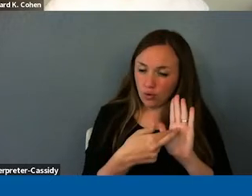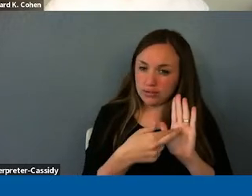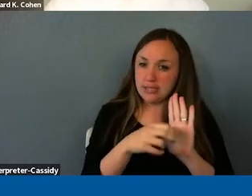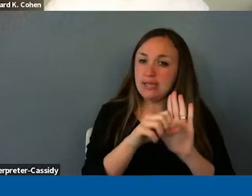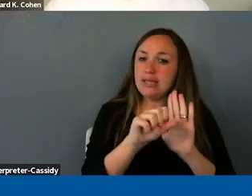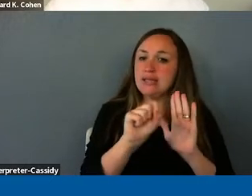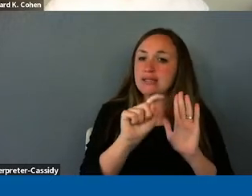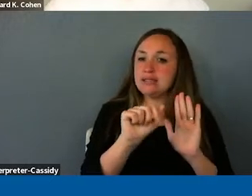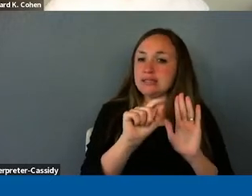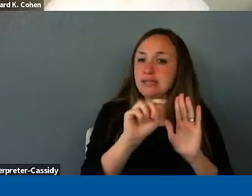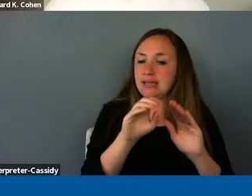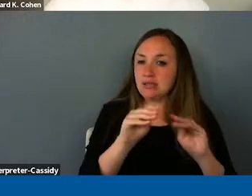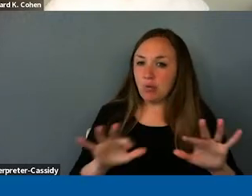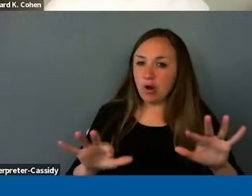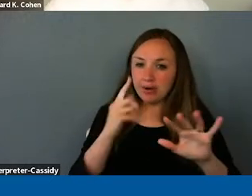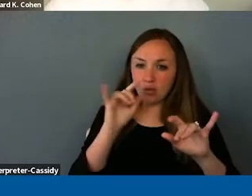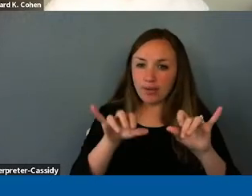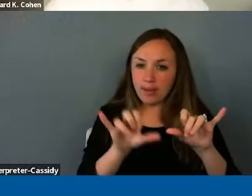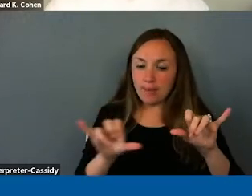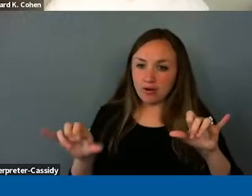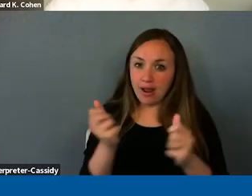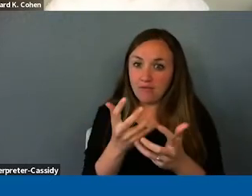Everything you need to know in terms of implementing this pattern is listed here.